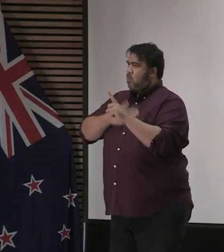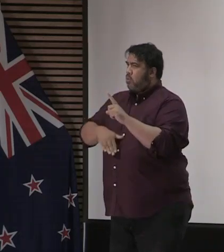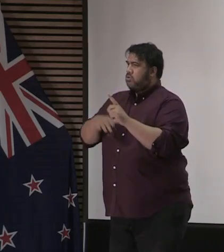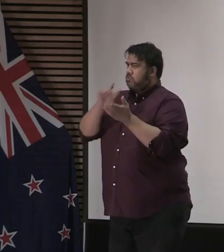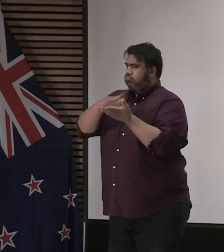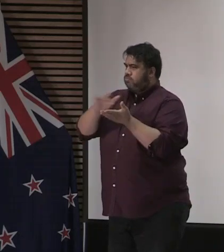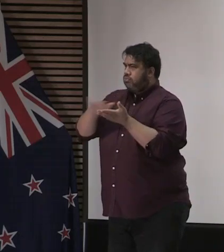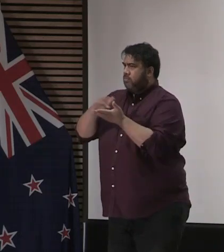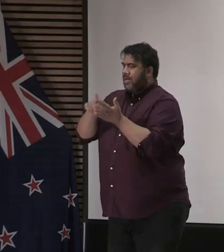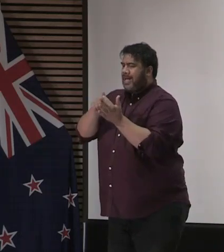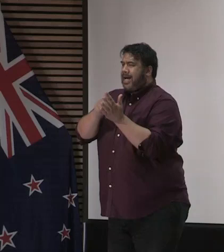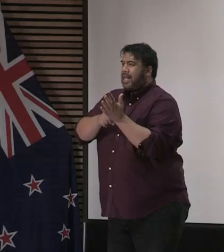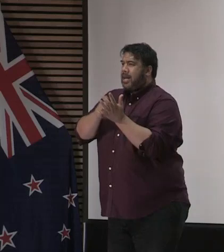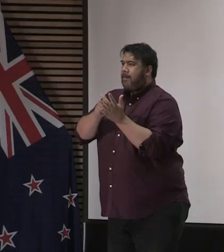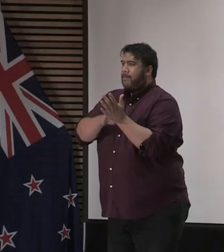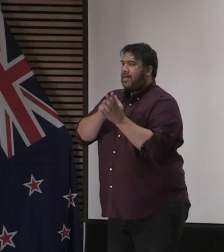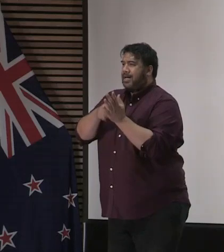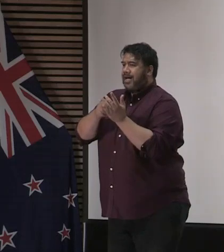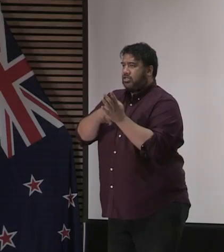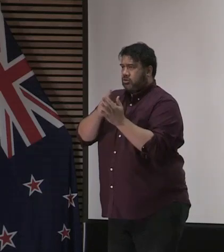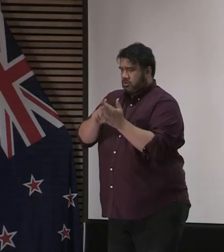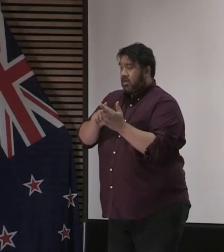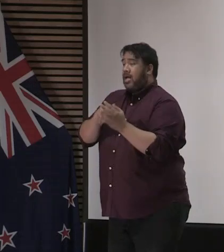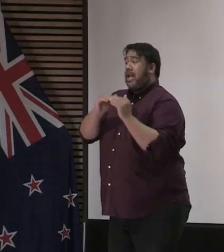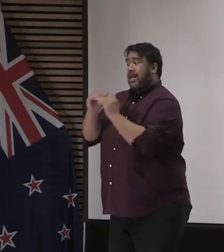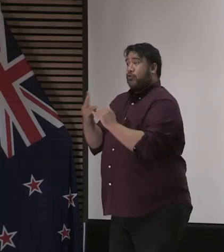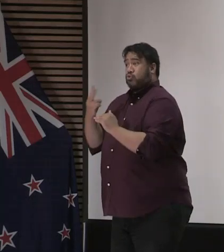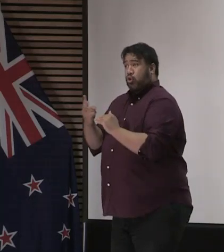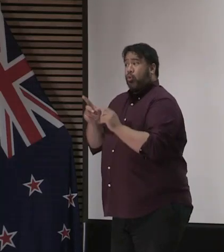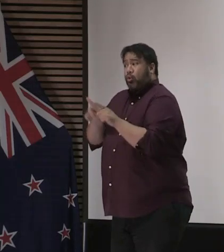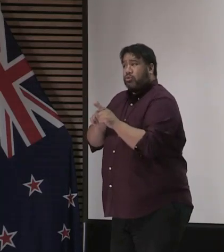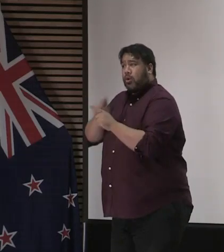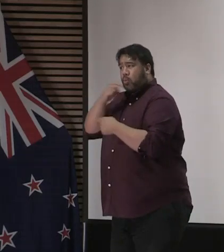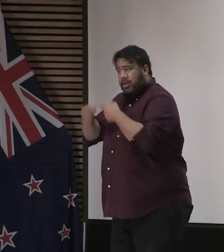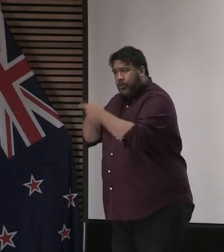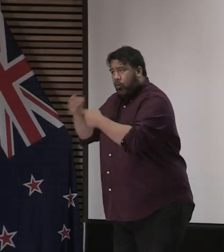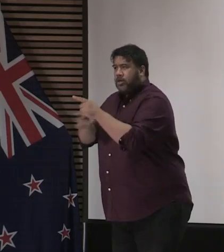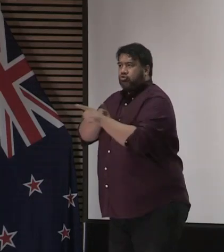goal of elimination. But, as I